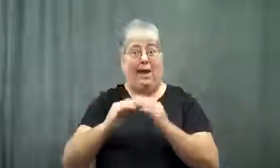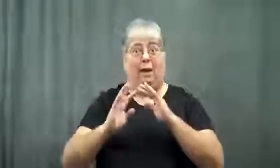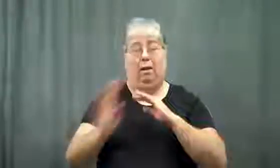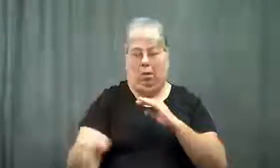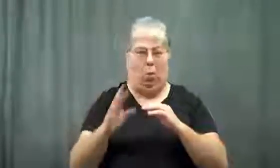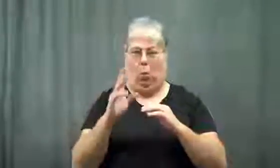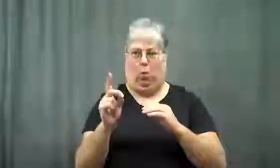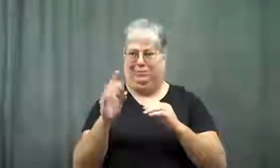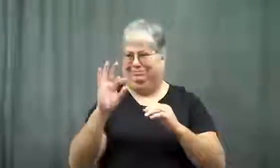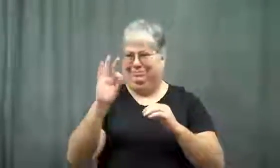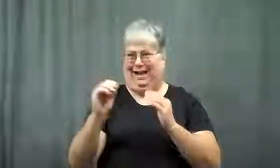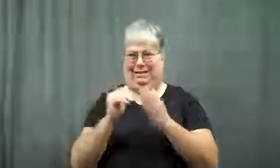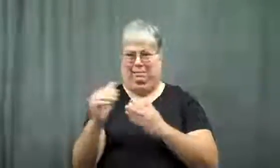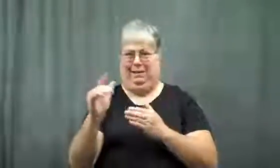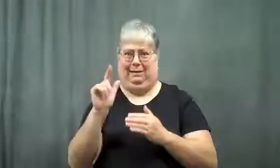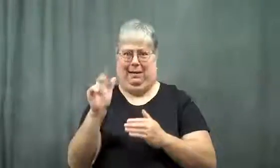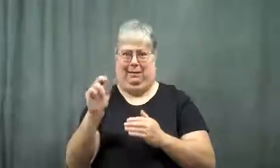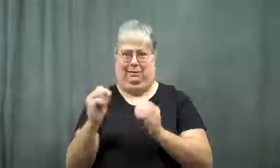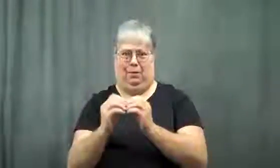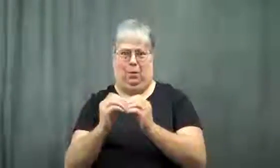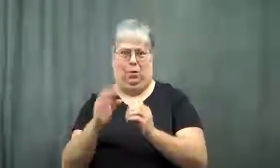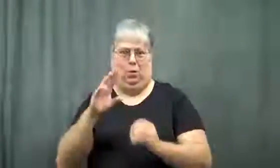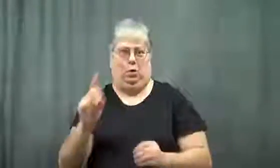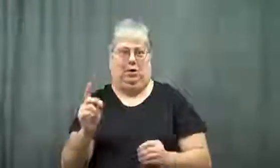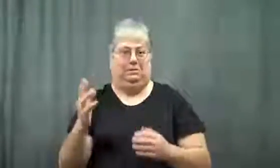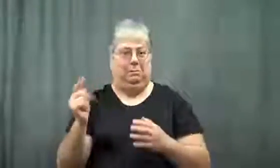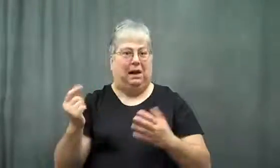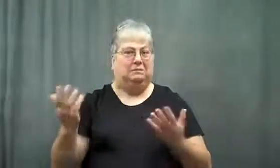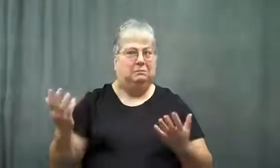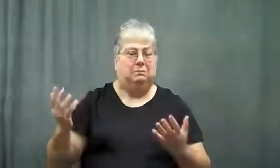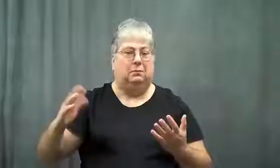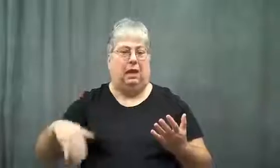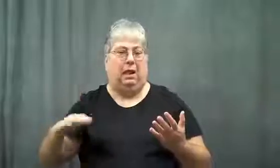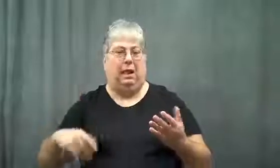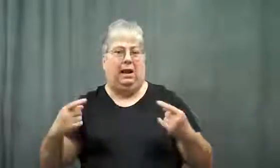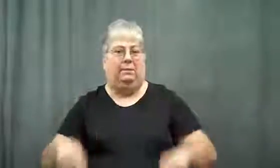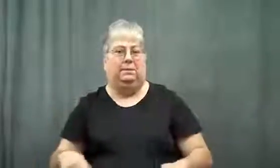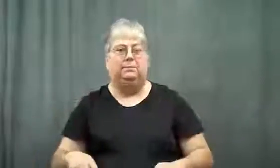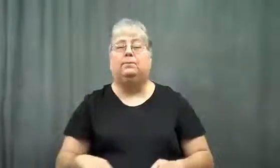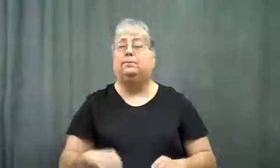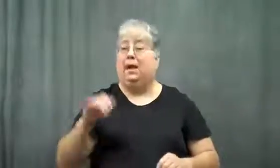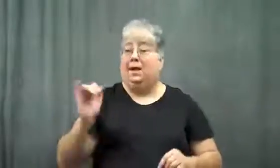If there was another breach, it would release another 90 million gallons of the mud.